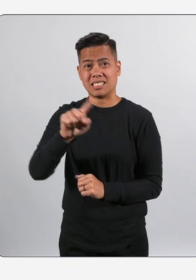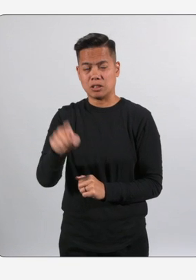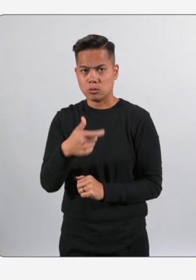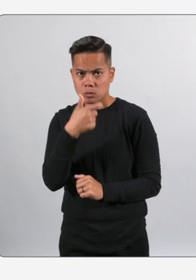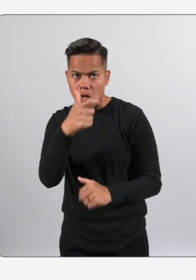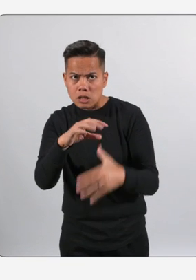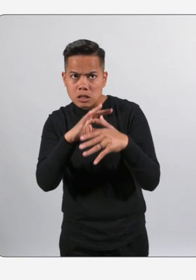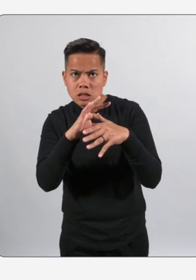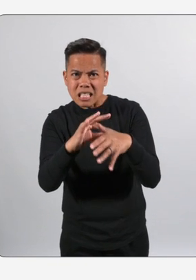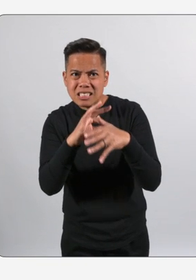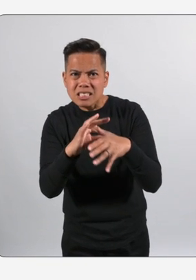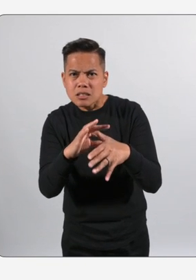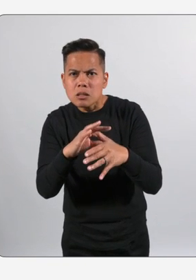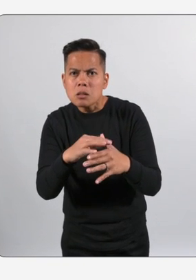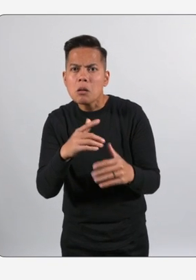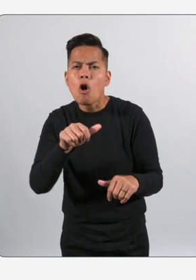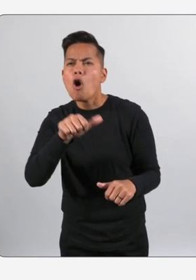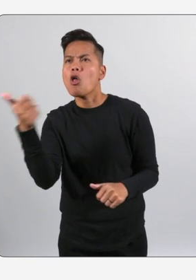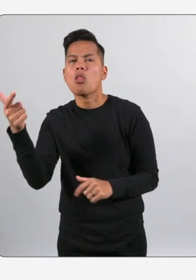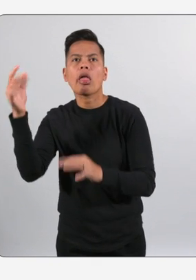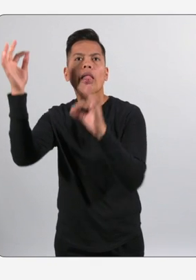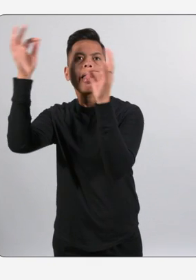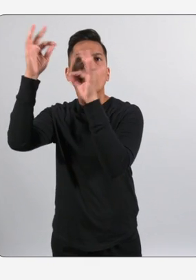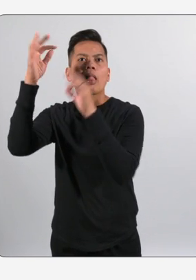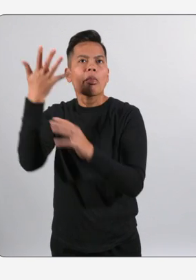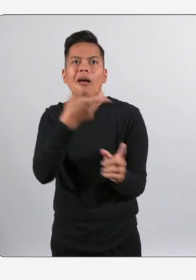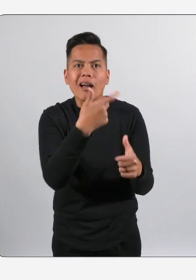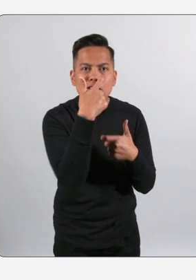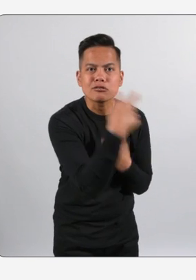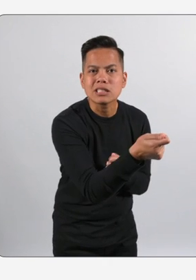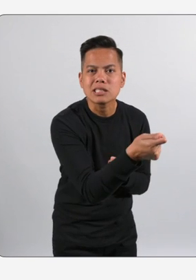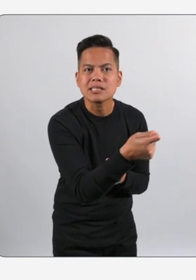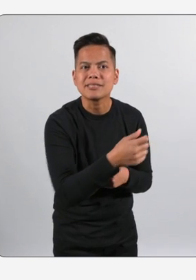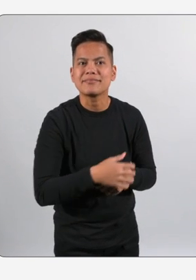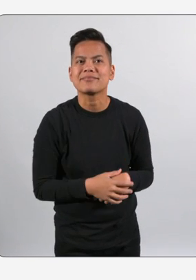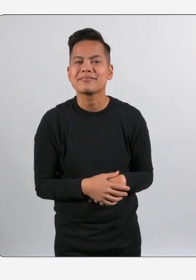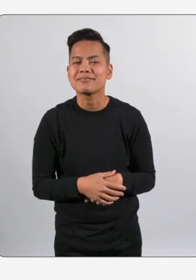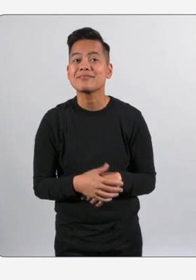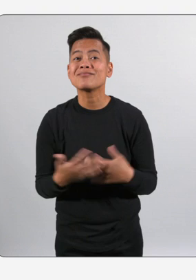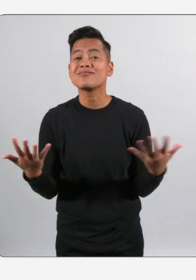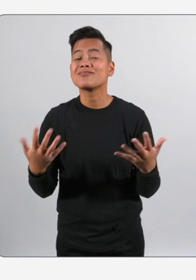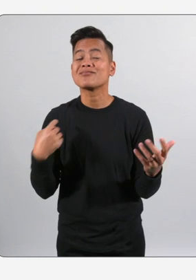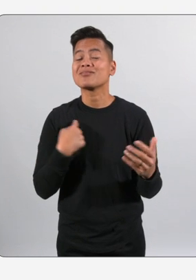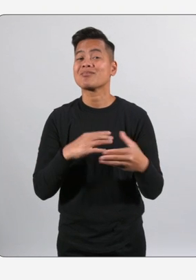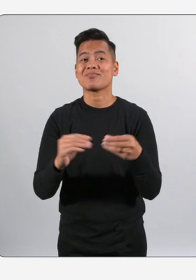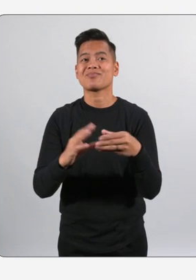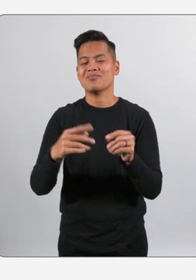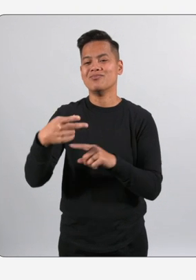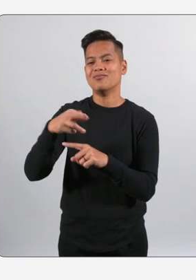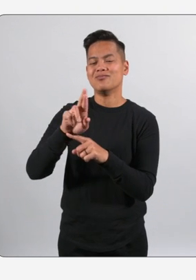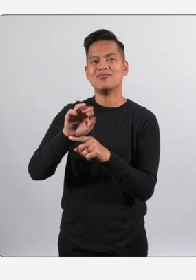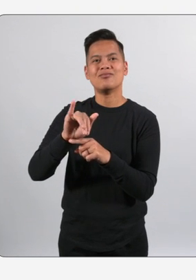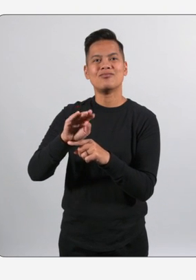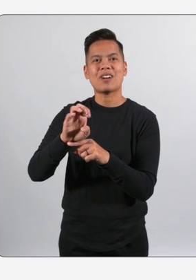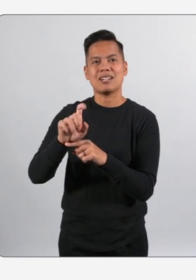that no one else they know is interested in? As we say, “primetime has become personal”!